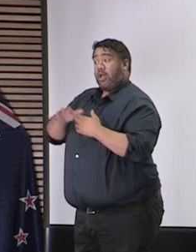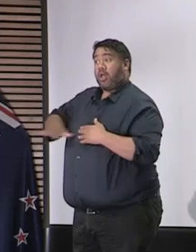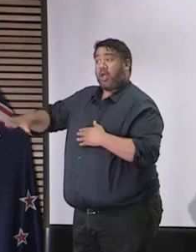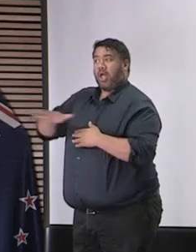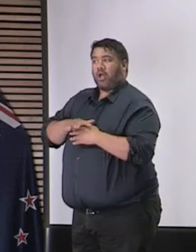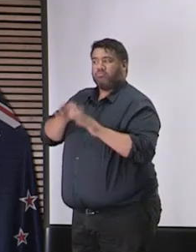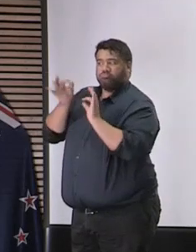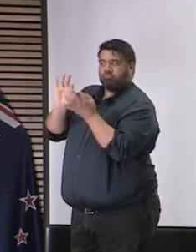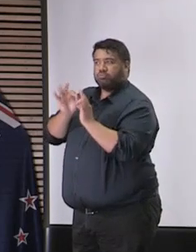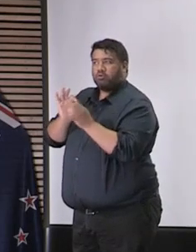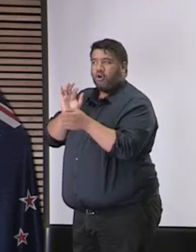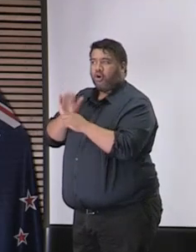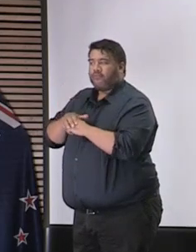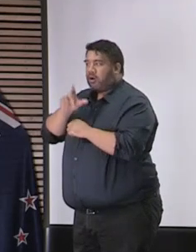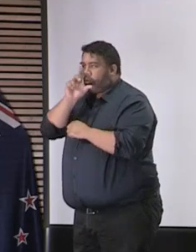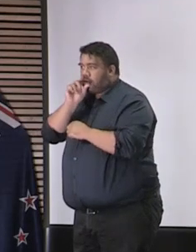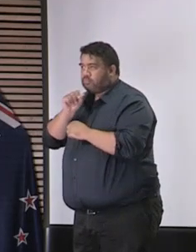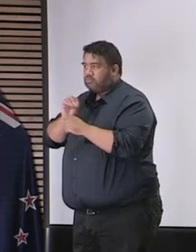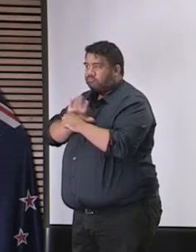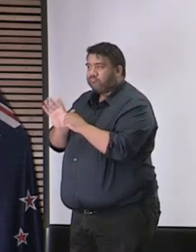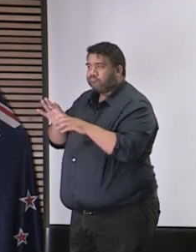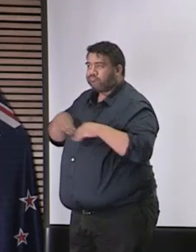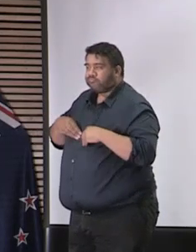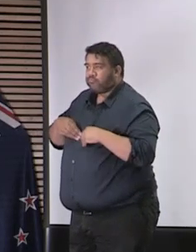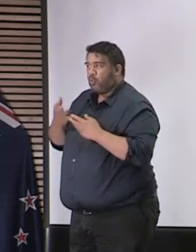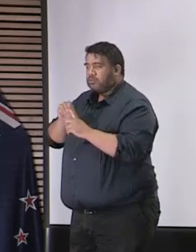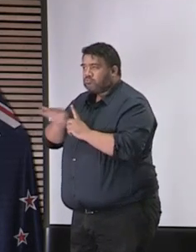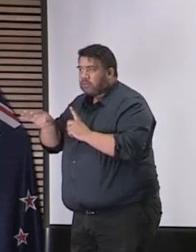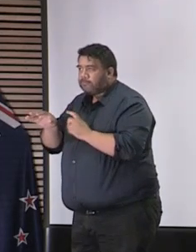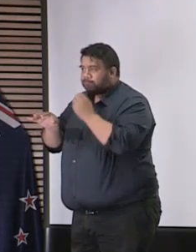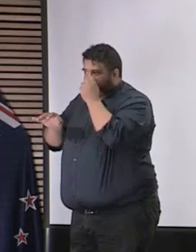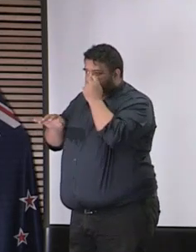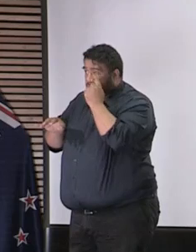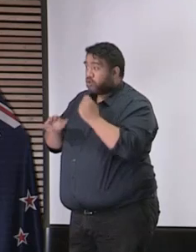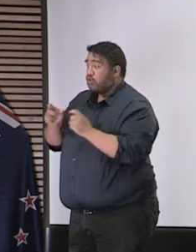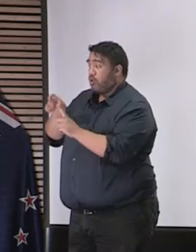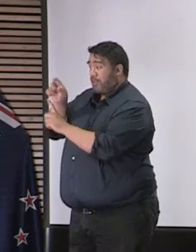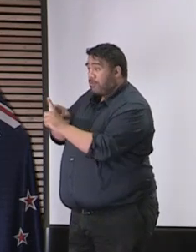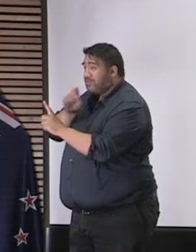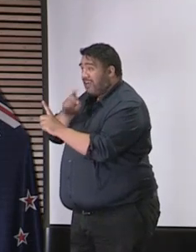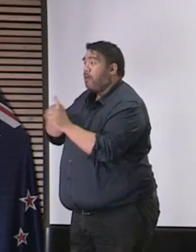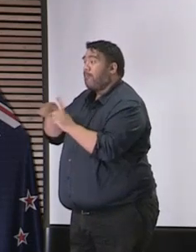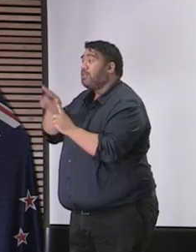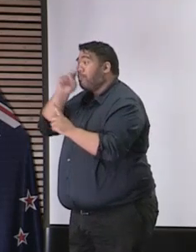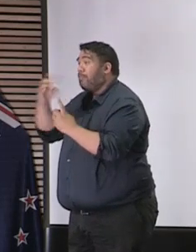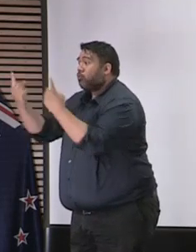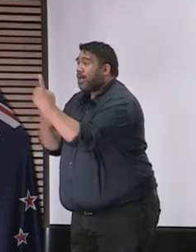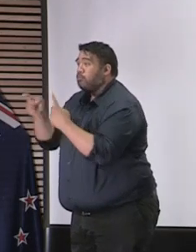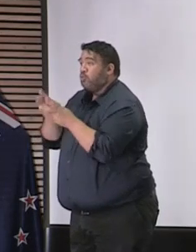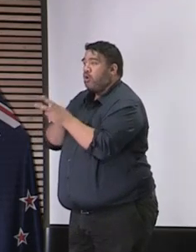is that - especially in a health care setting - very robust identification of close